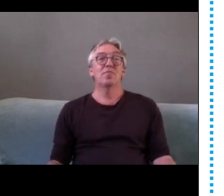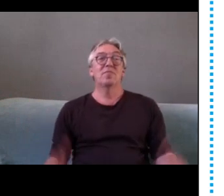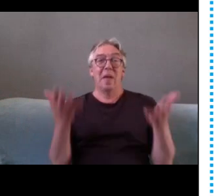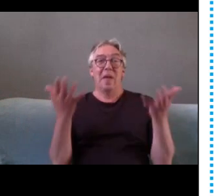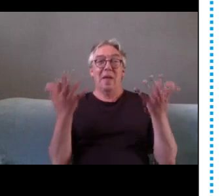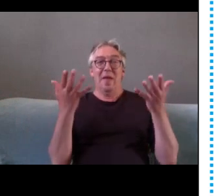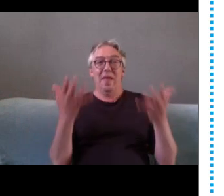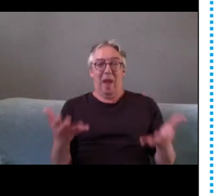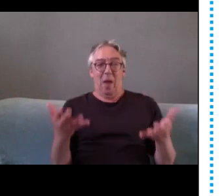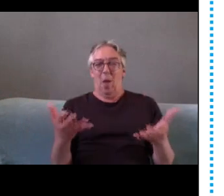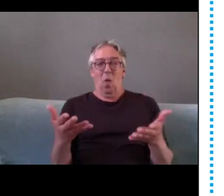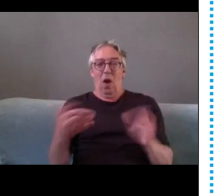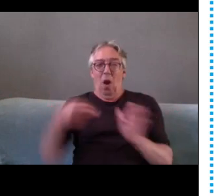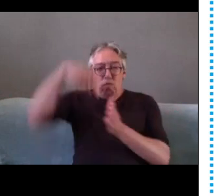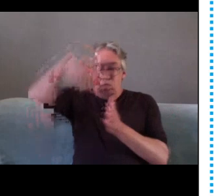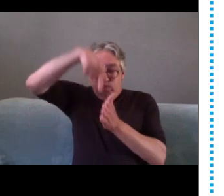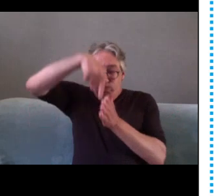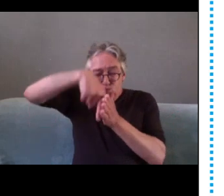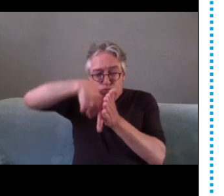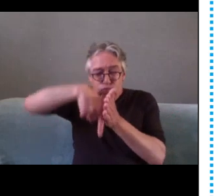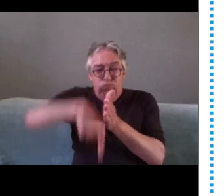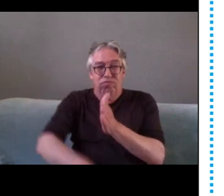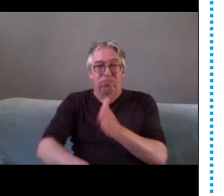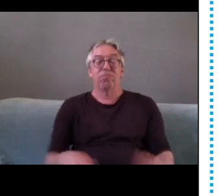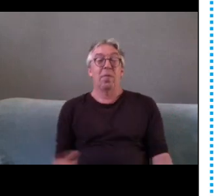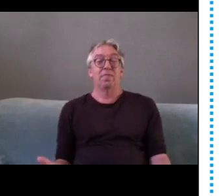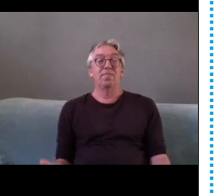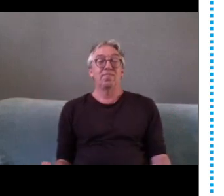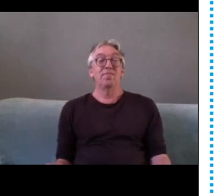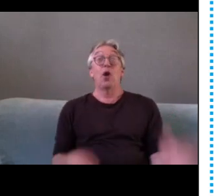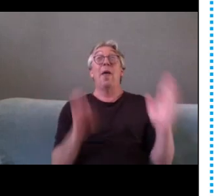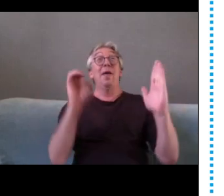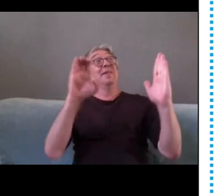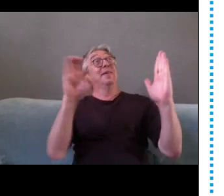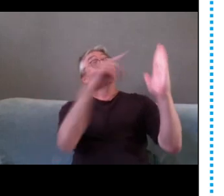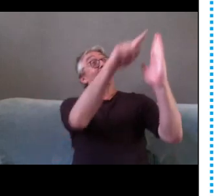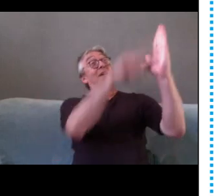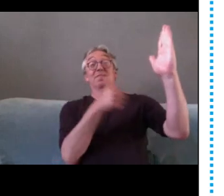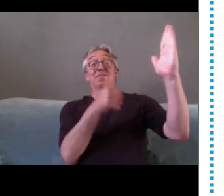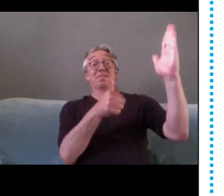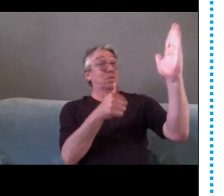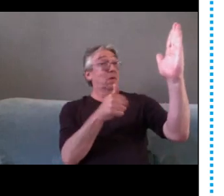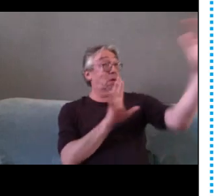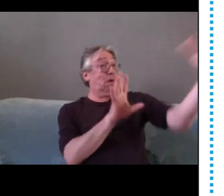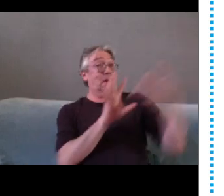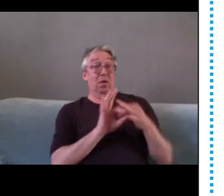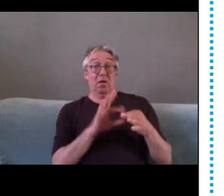So what is it for persons with disabilities in the European Electronic Communications Code